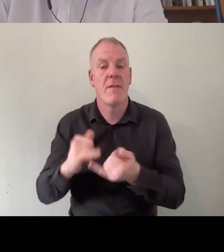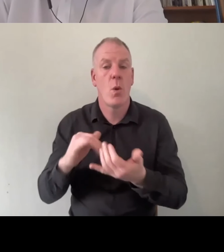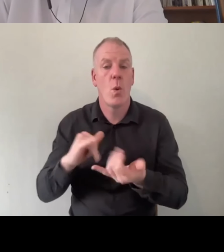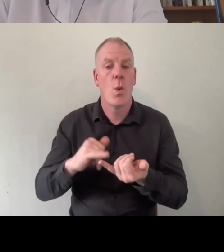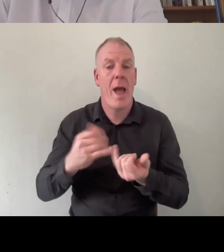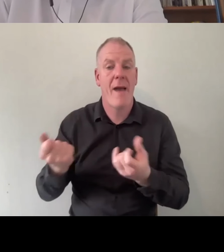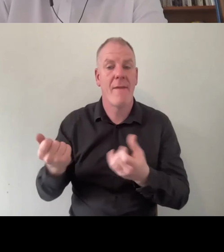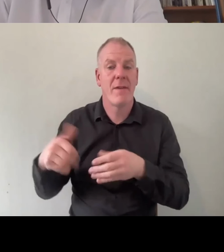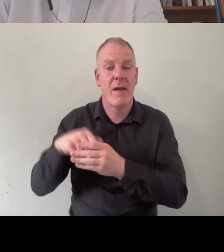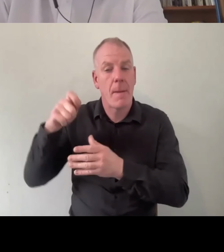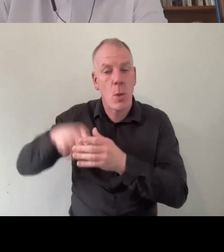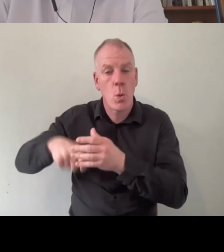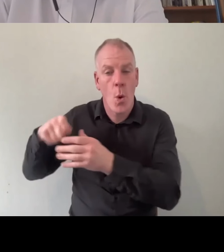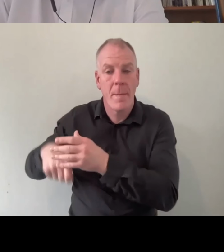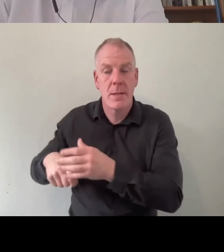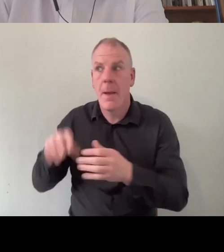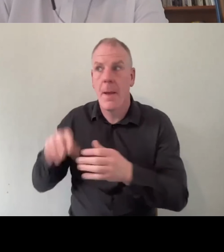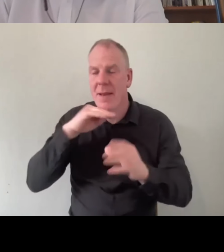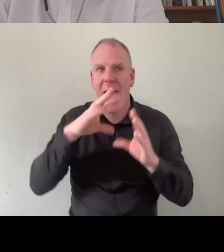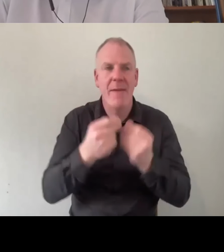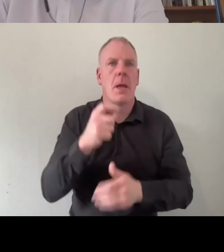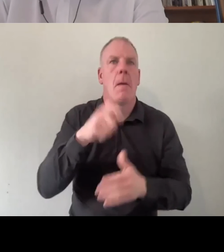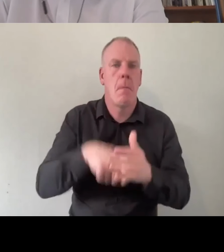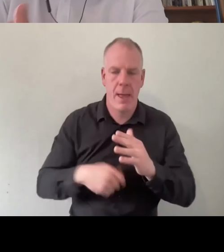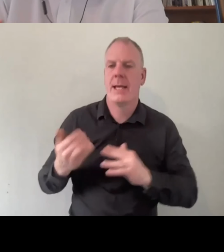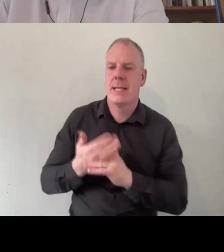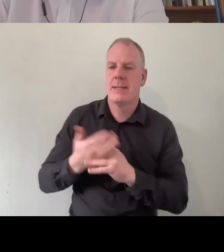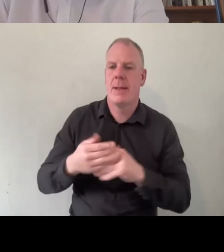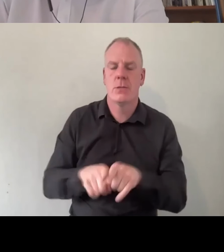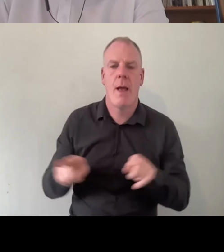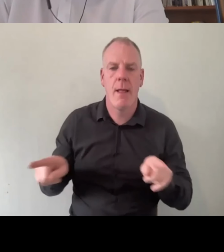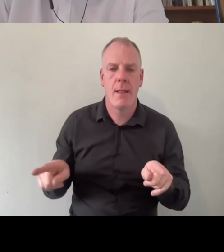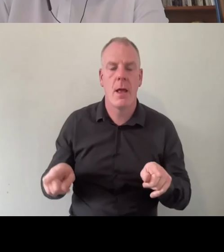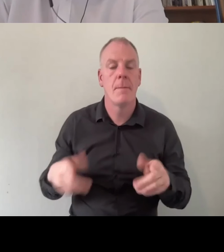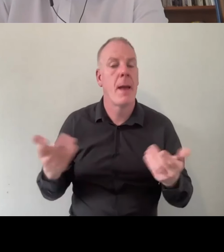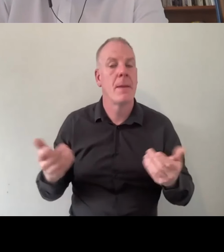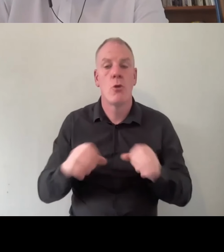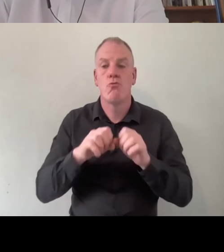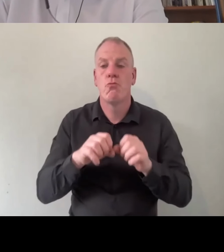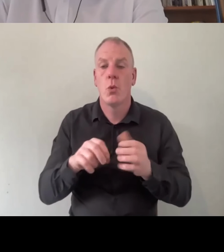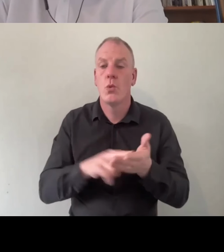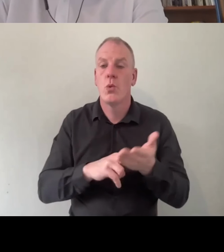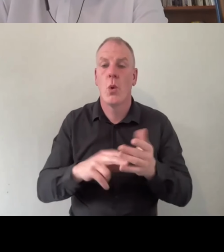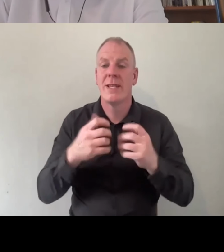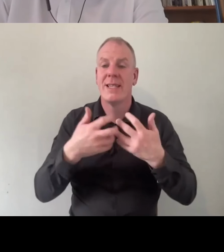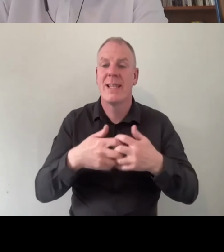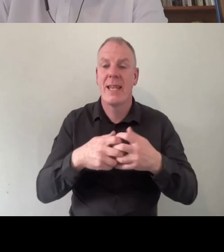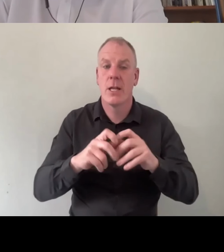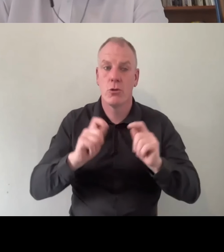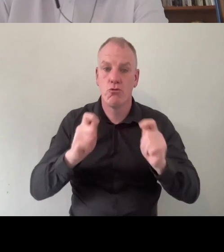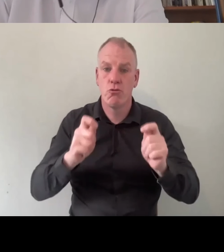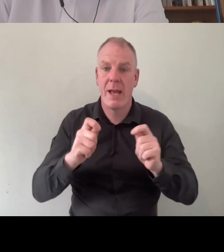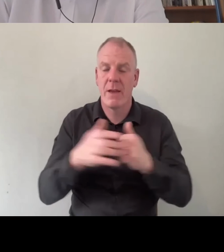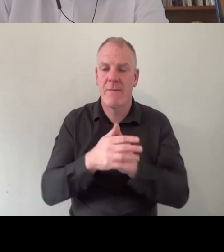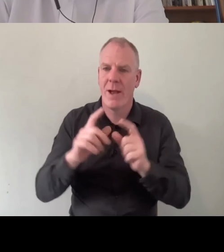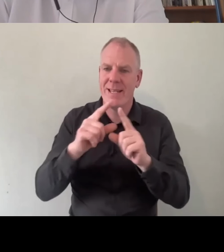so that everything that you buy is accessible. You might want to roll out technical training, for example, on digital accessibility and on websites.